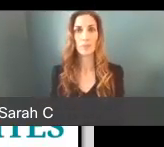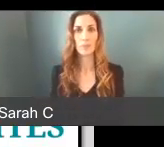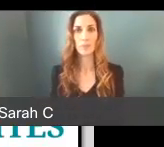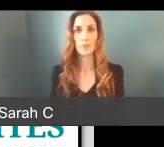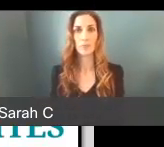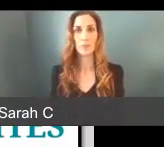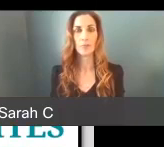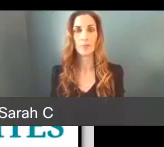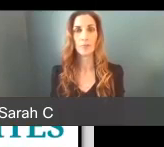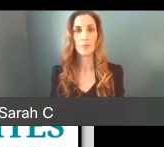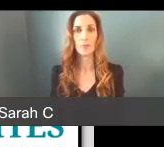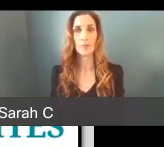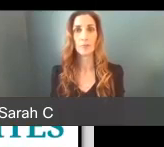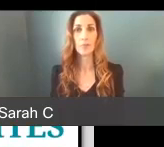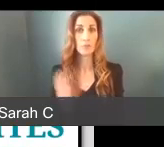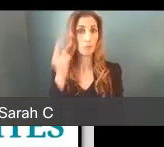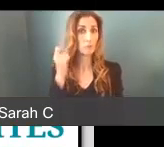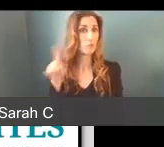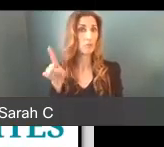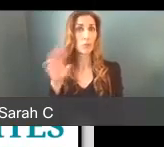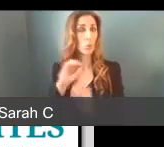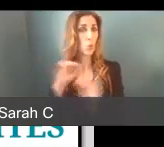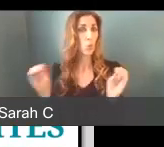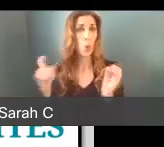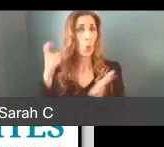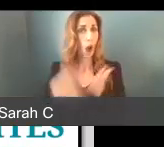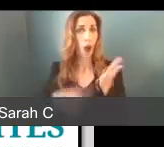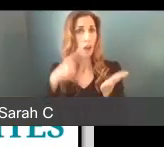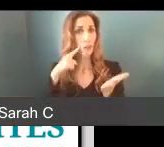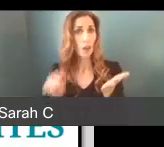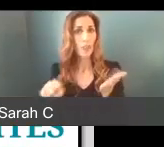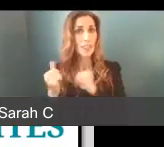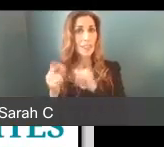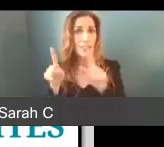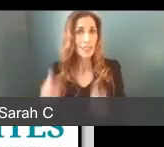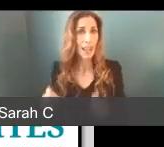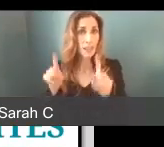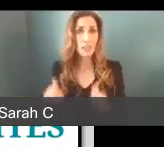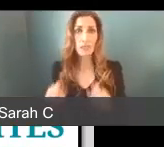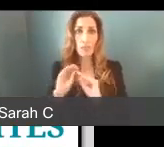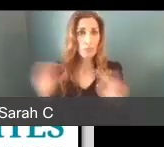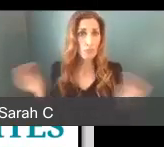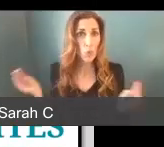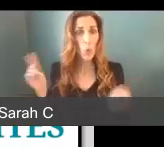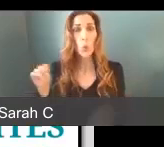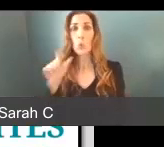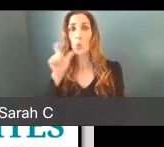barrier tests. There's no cost to the people being tested. You do not need a doctor's appointment.